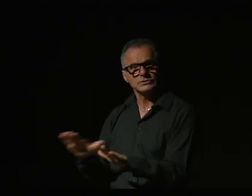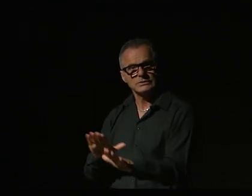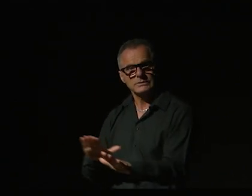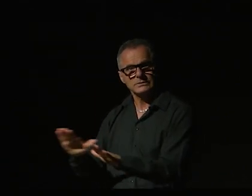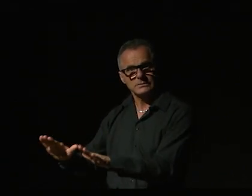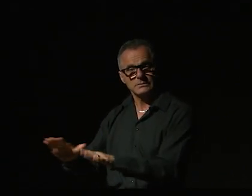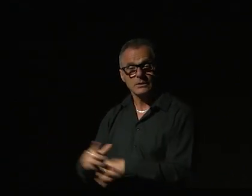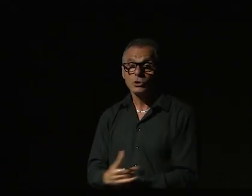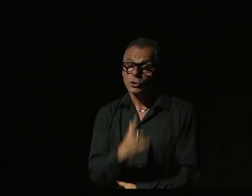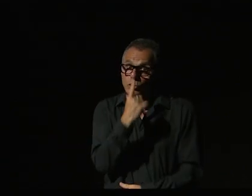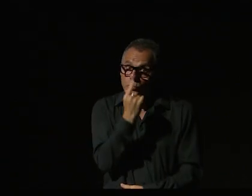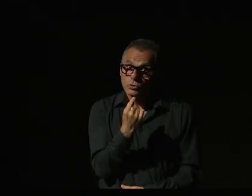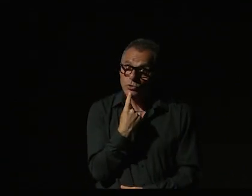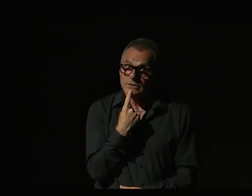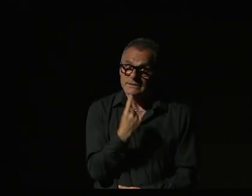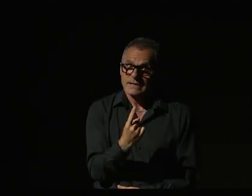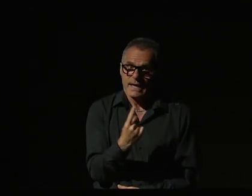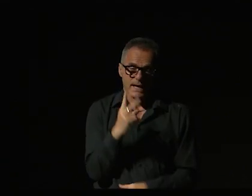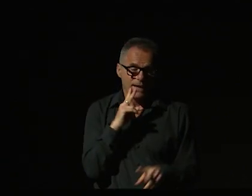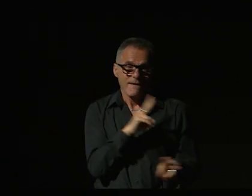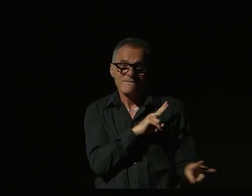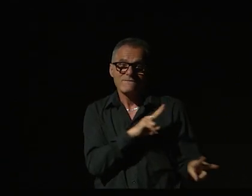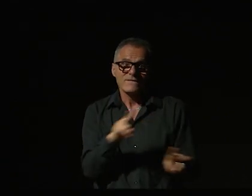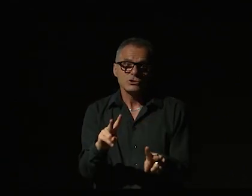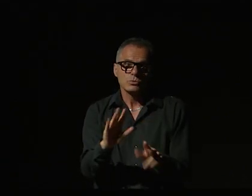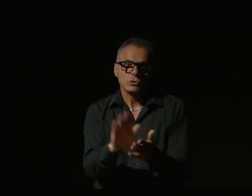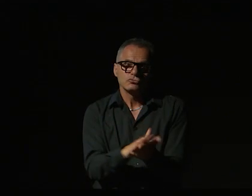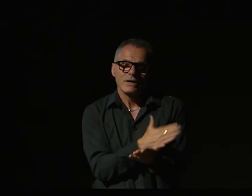One could argue that the visual transformation